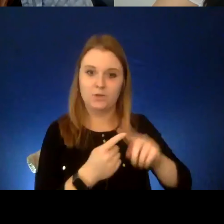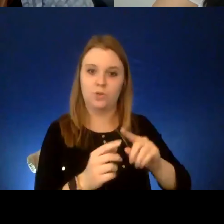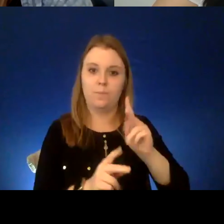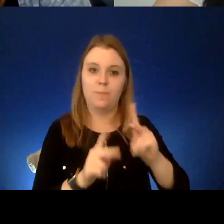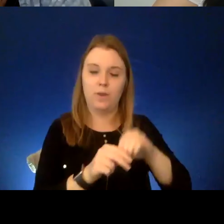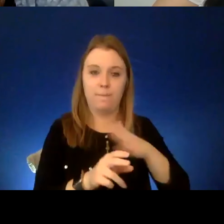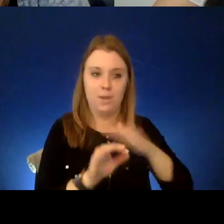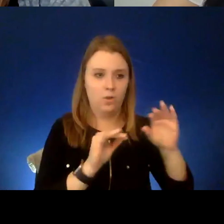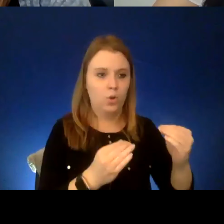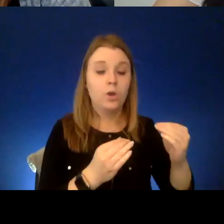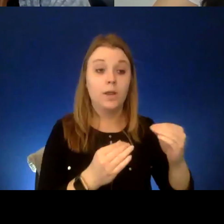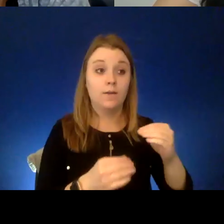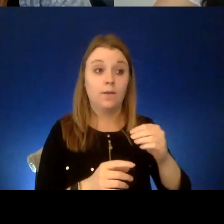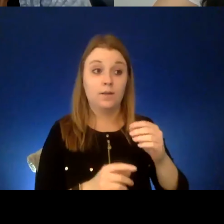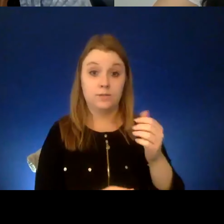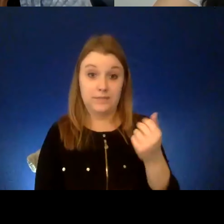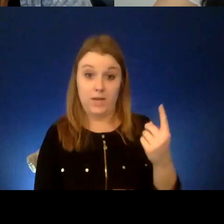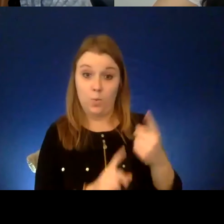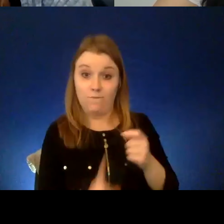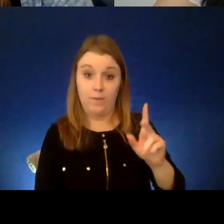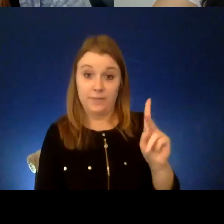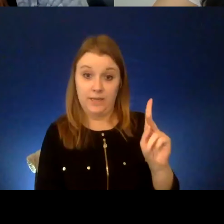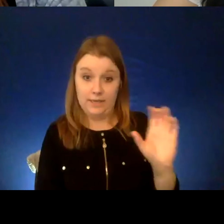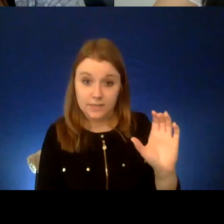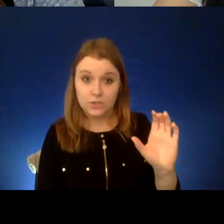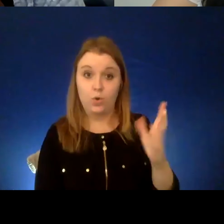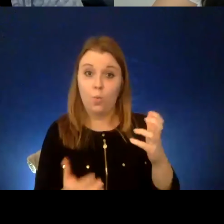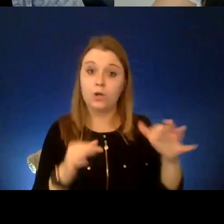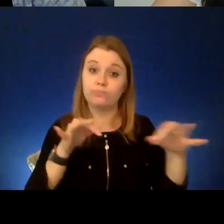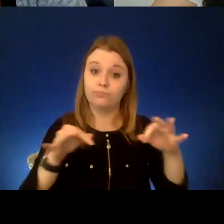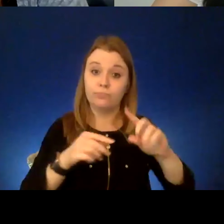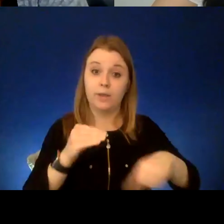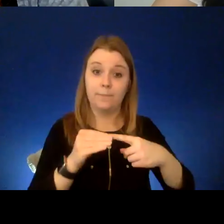we have three minutes left, wants to say a little bit about the LEAD Conference, which is...